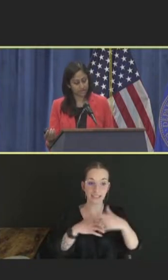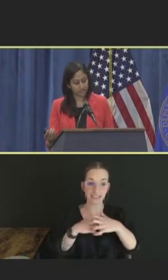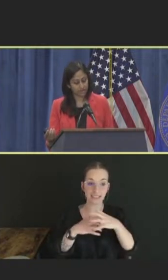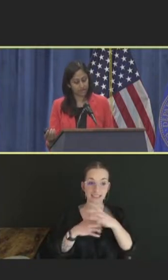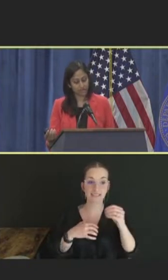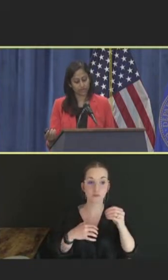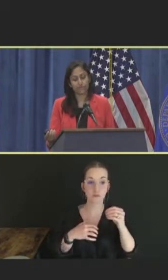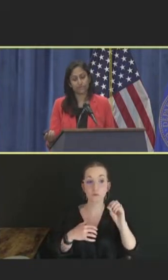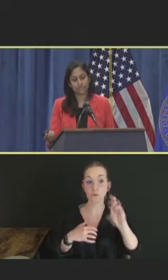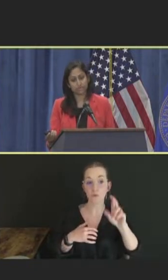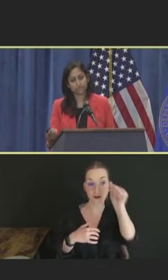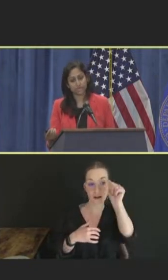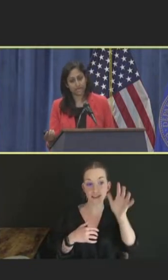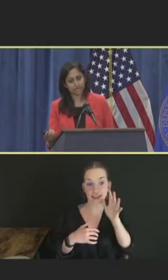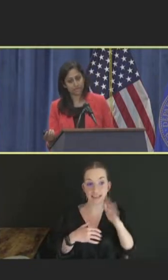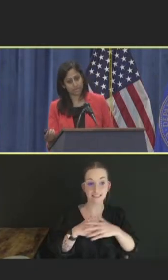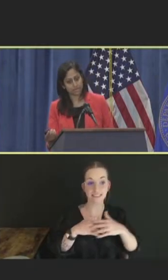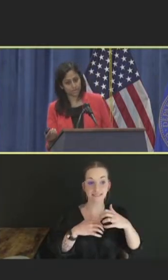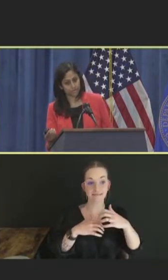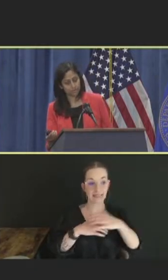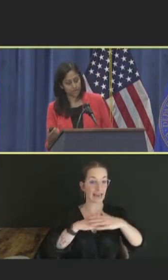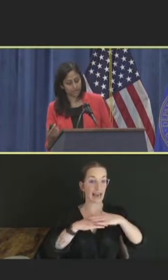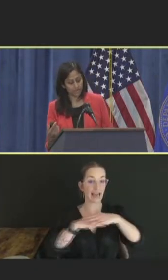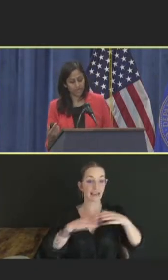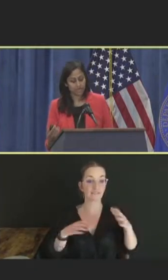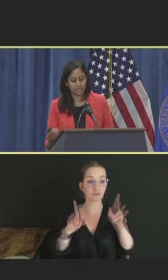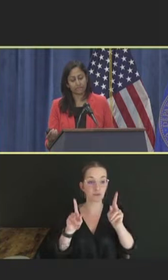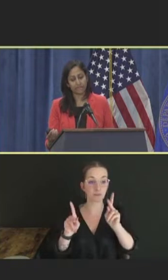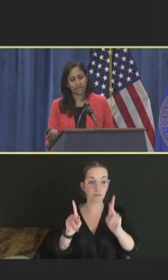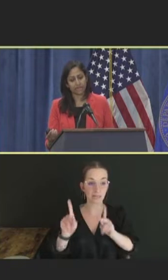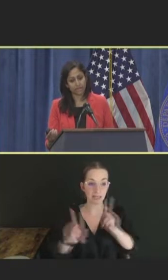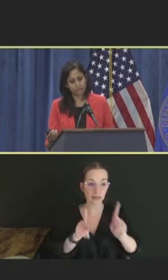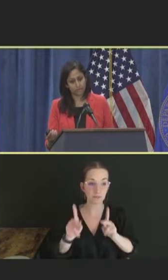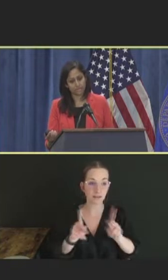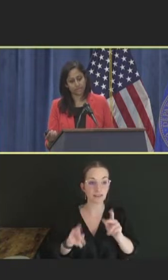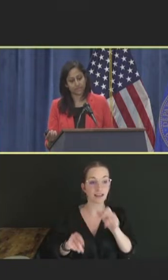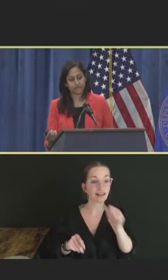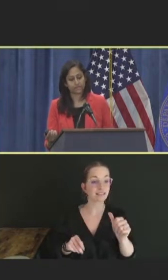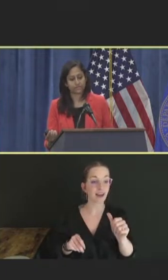rate for COVID-19 was highest among non-Hispanic Native Hawaiian and other Pacific Islanders.